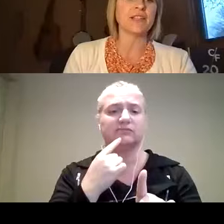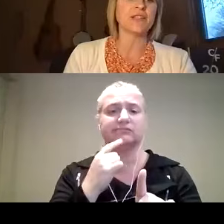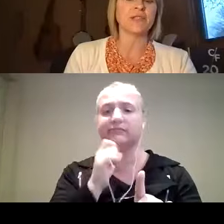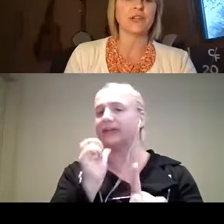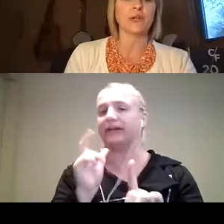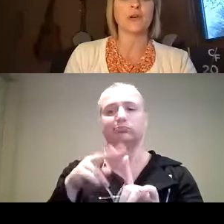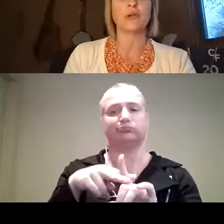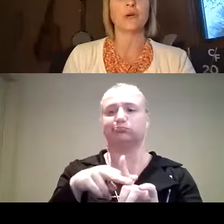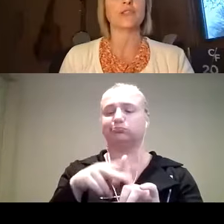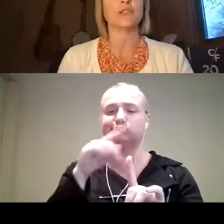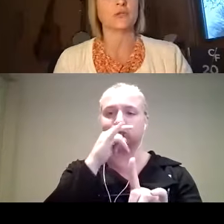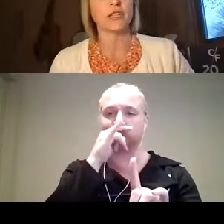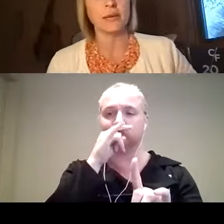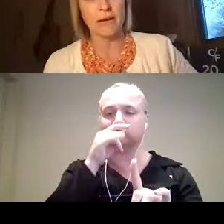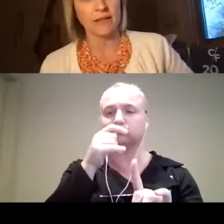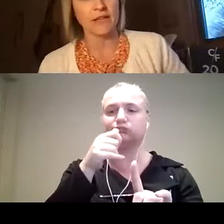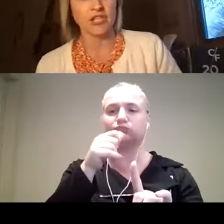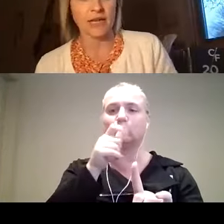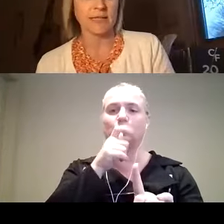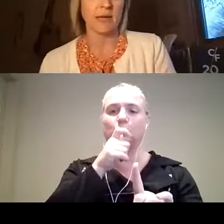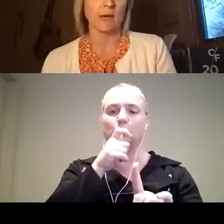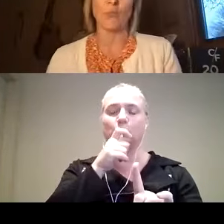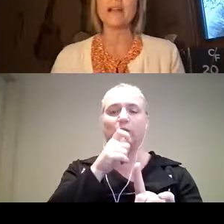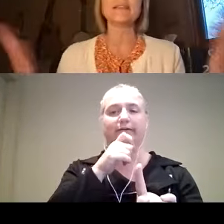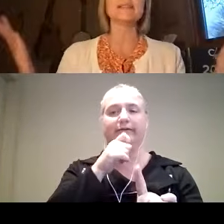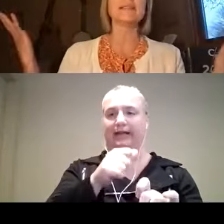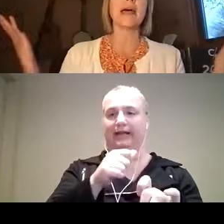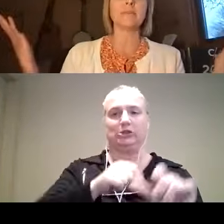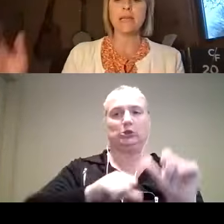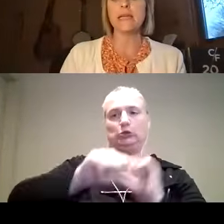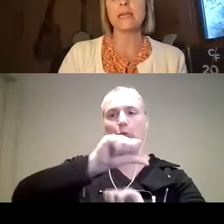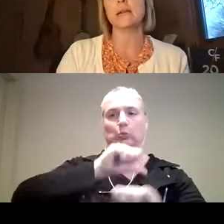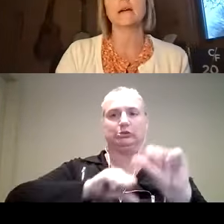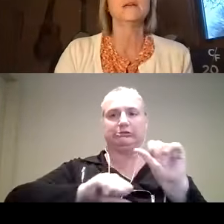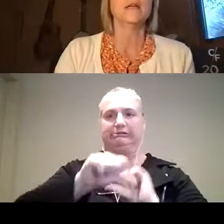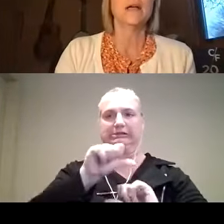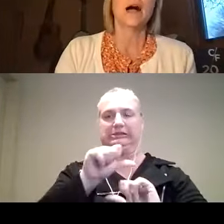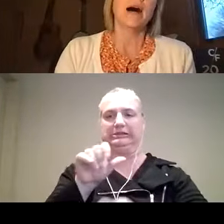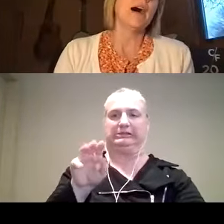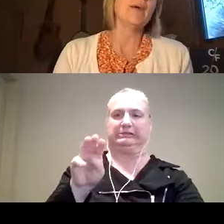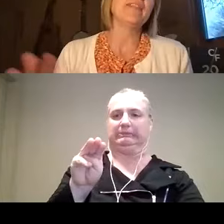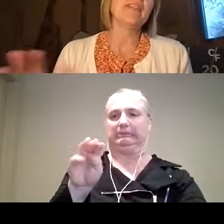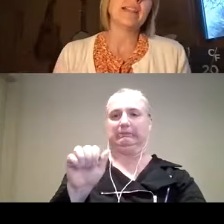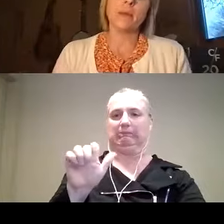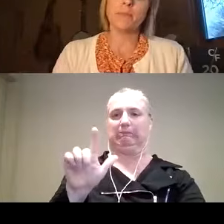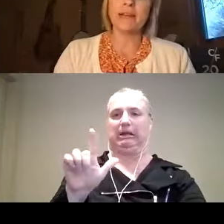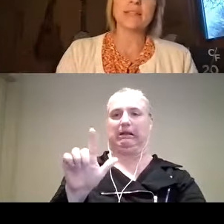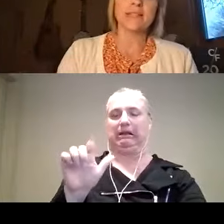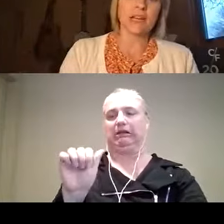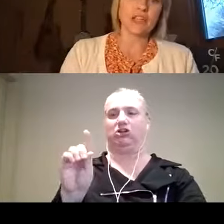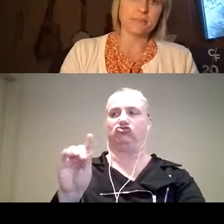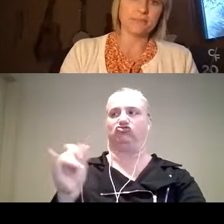to children who are socially maladjusted. What does that mean? And that's a big discussion.